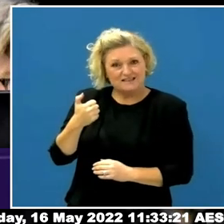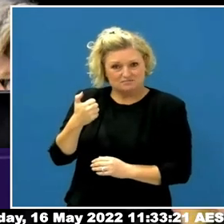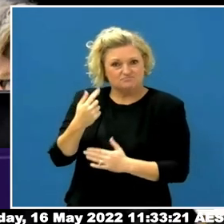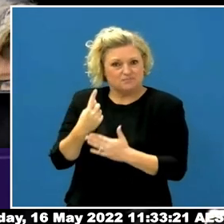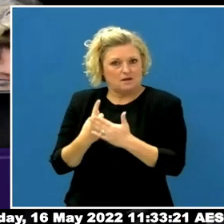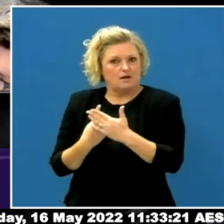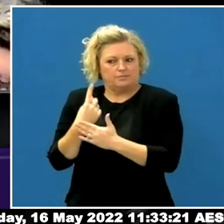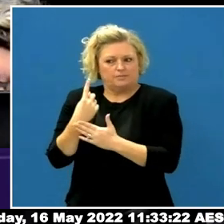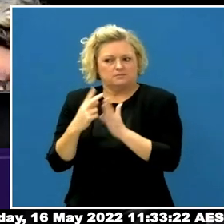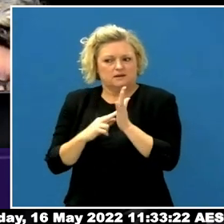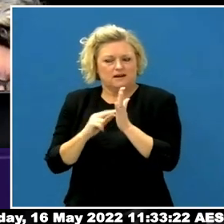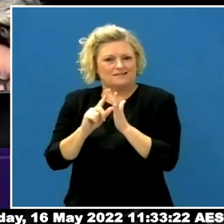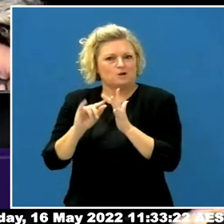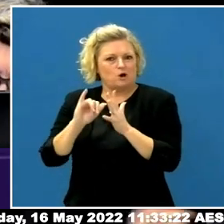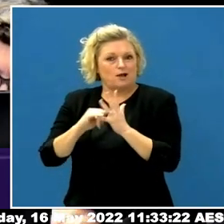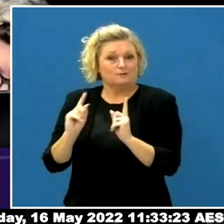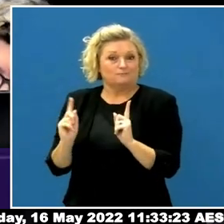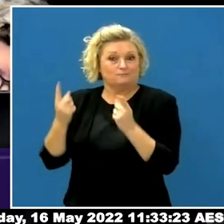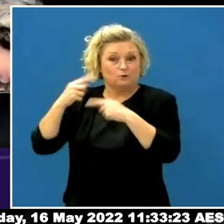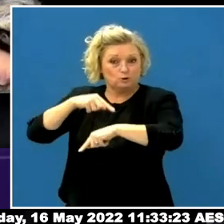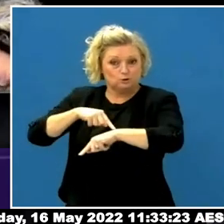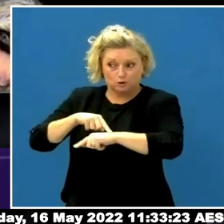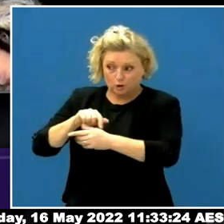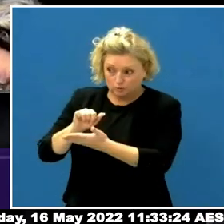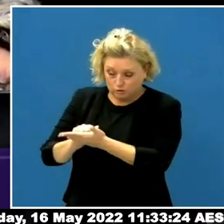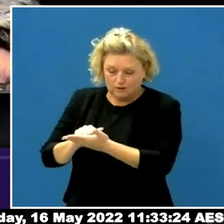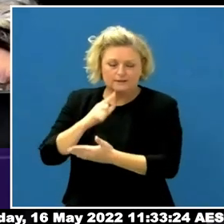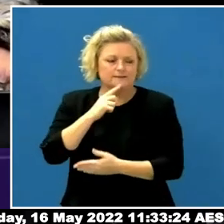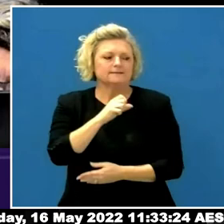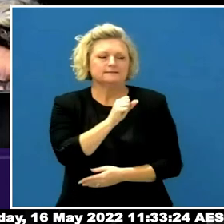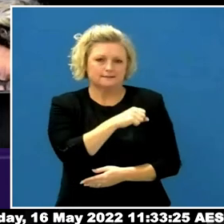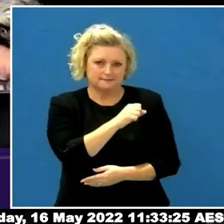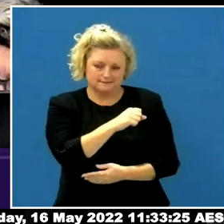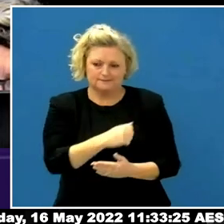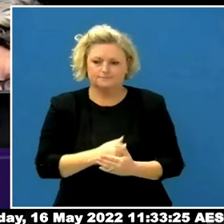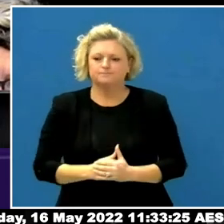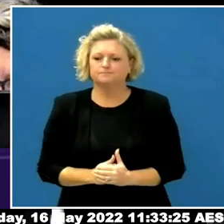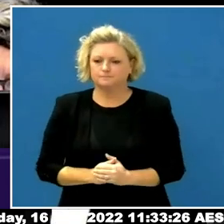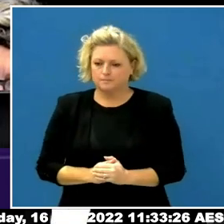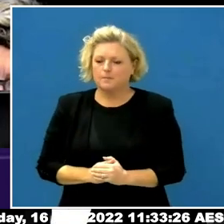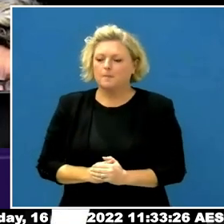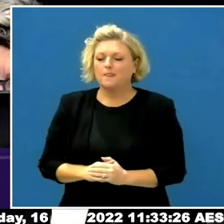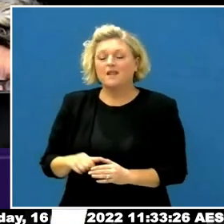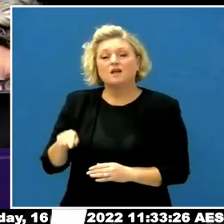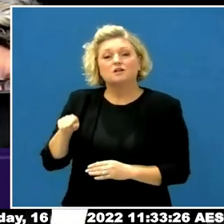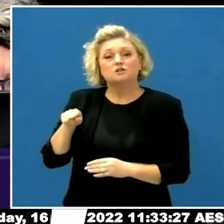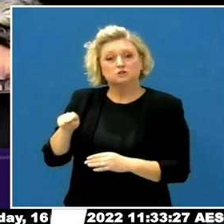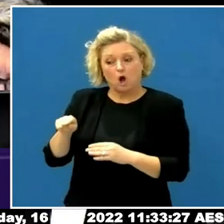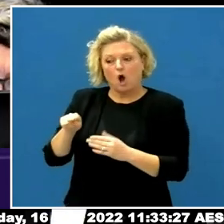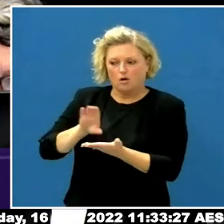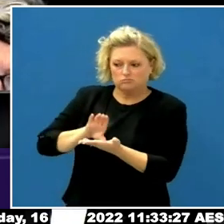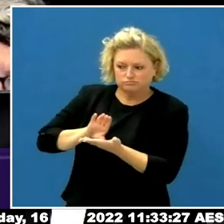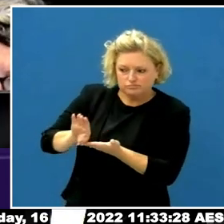Yes. MR FOGARTY: And I think you or he received support, and you, in the family